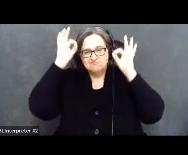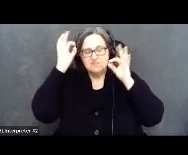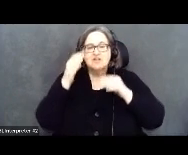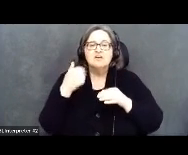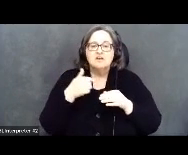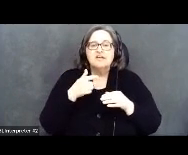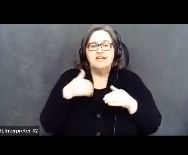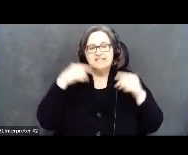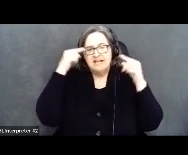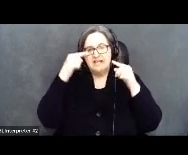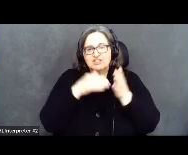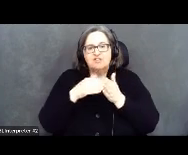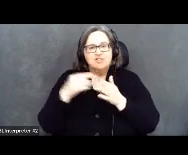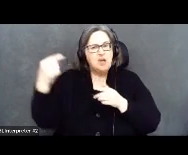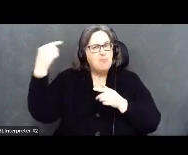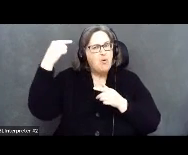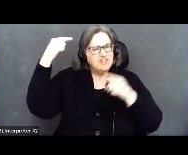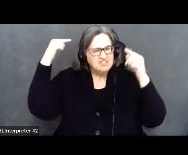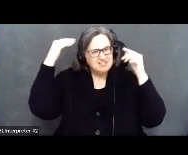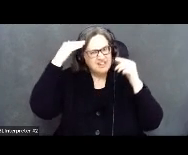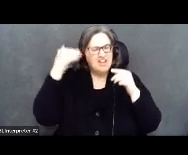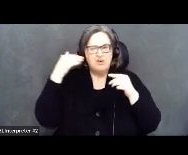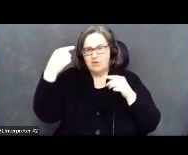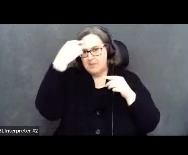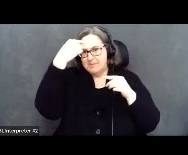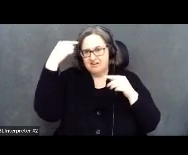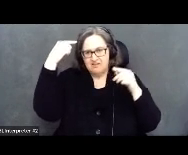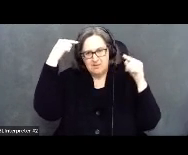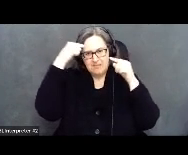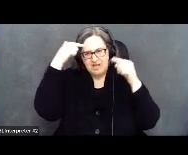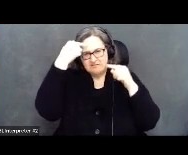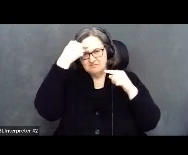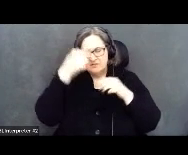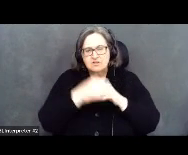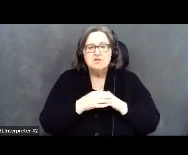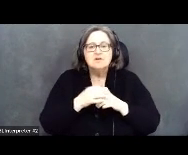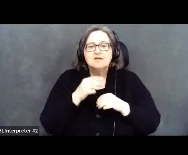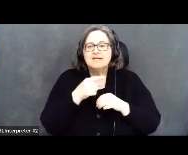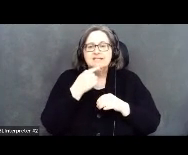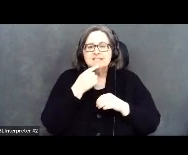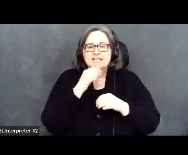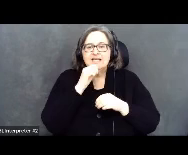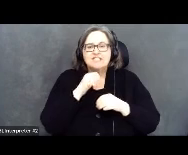head, right in the middle of his forehead. He says that he doesn't like light. He says